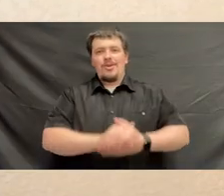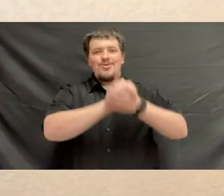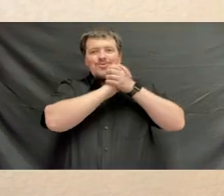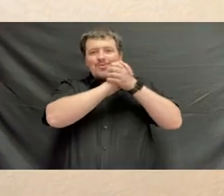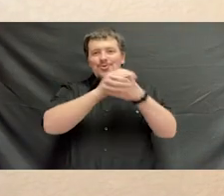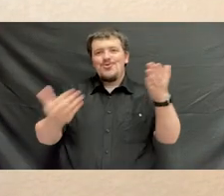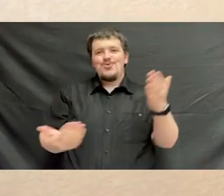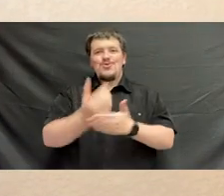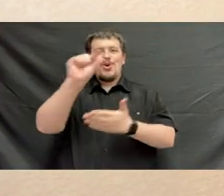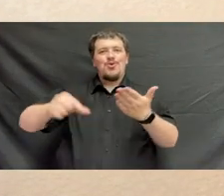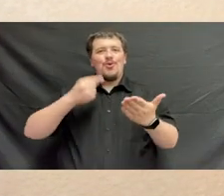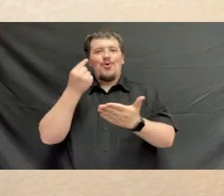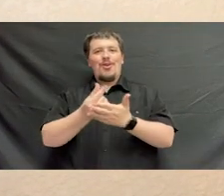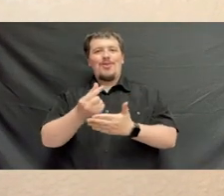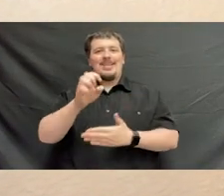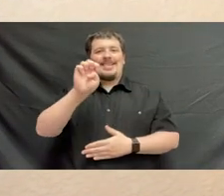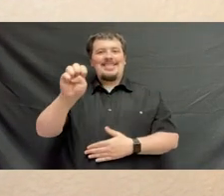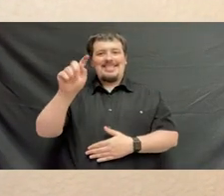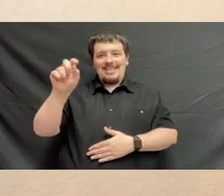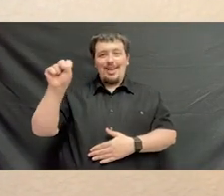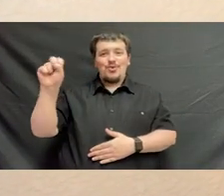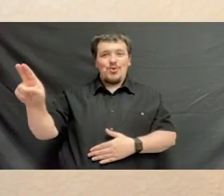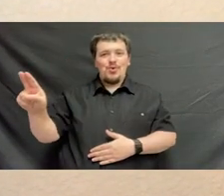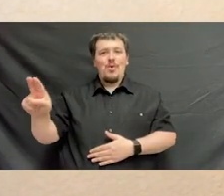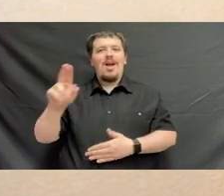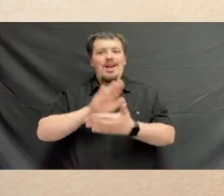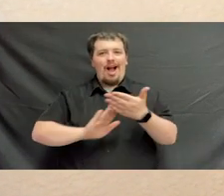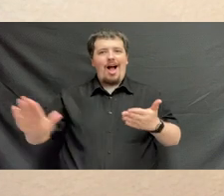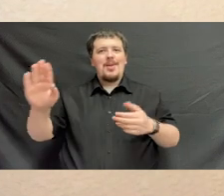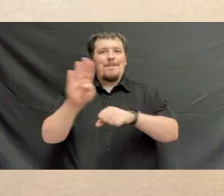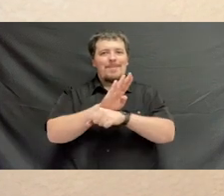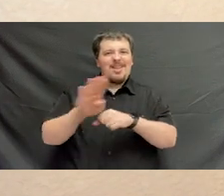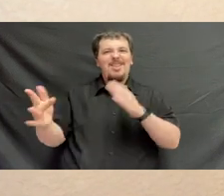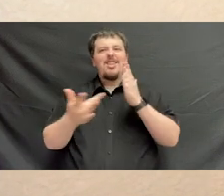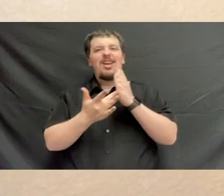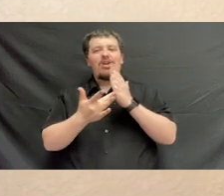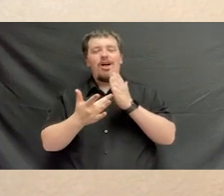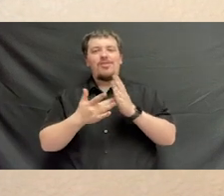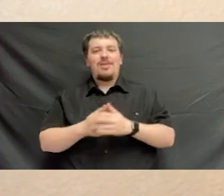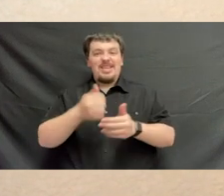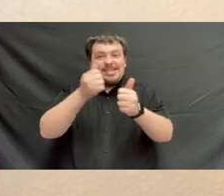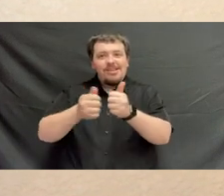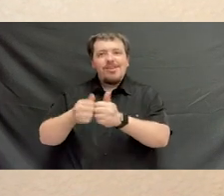Congratulations on being the newest graduates from East Tennessee State University and the college of business and technology.